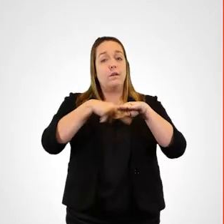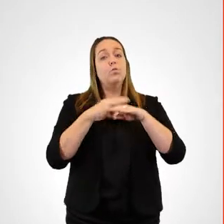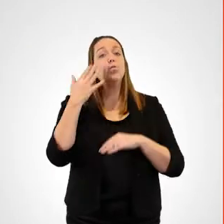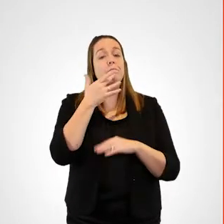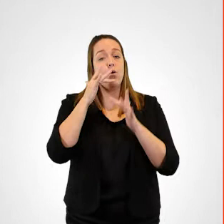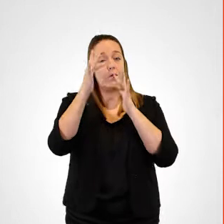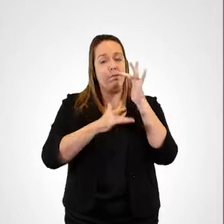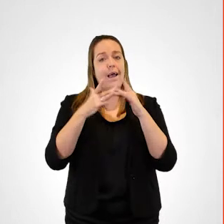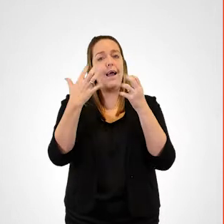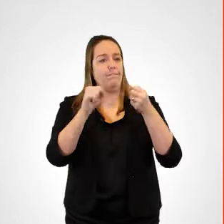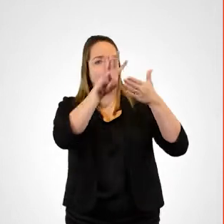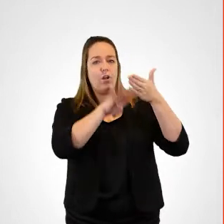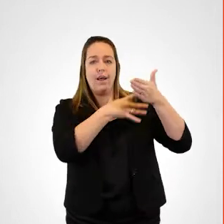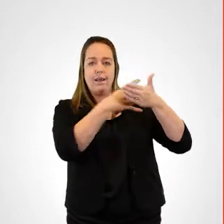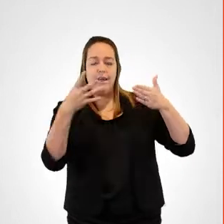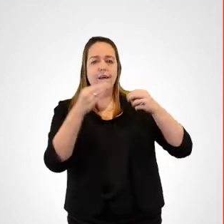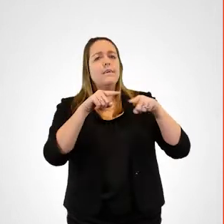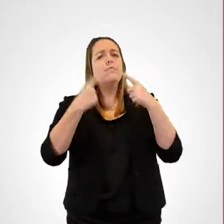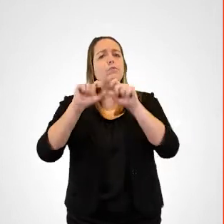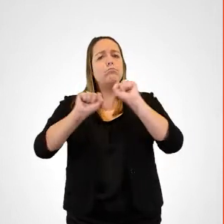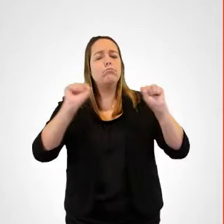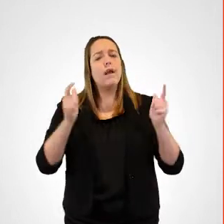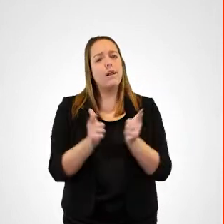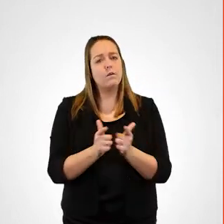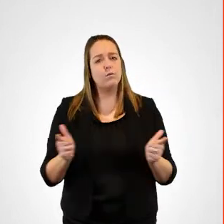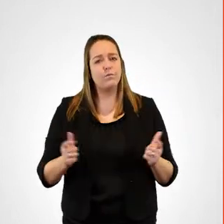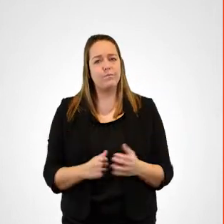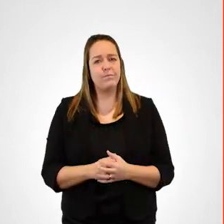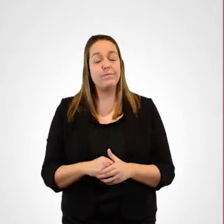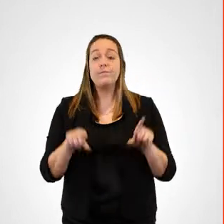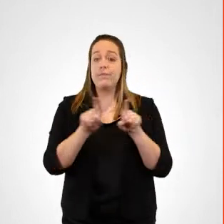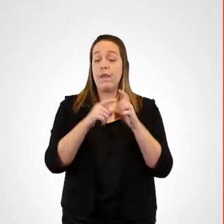for various languages as well as they have some really wonderful videos